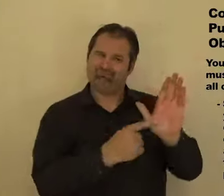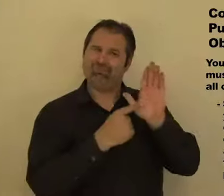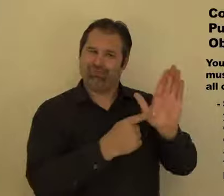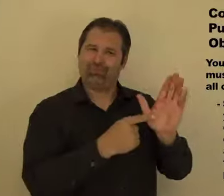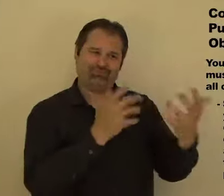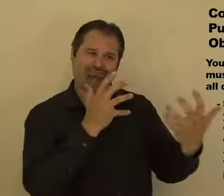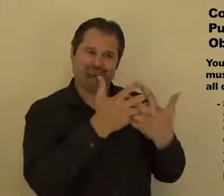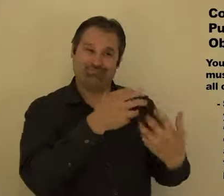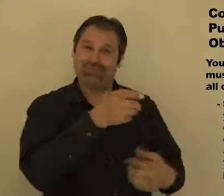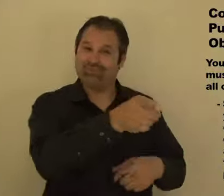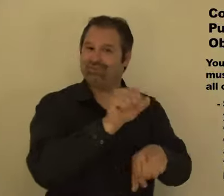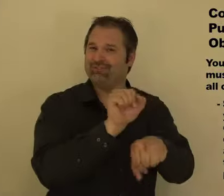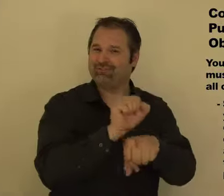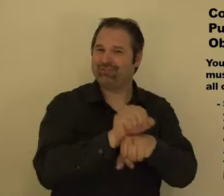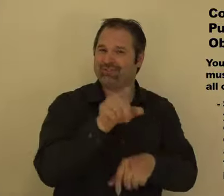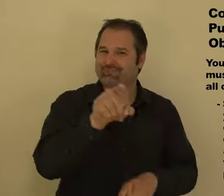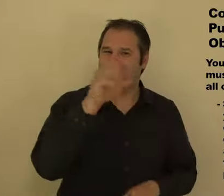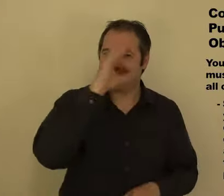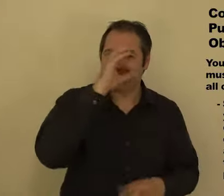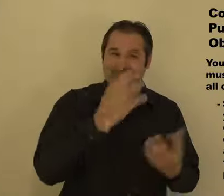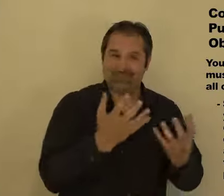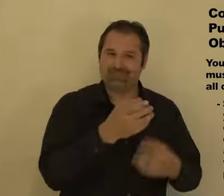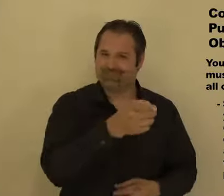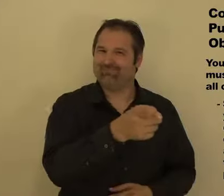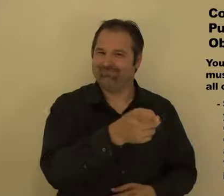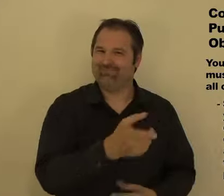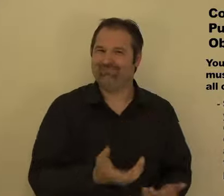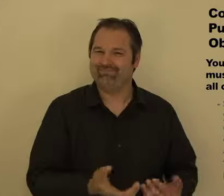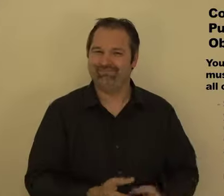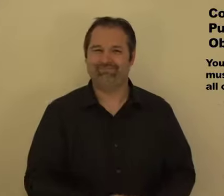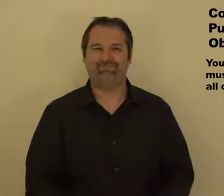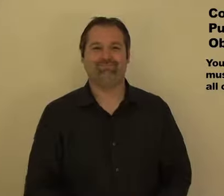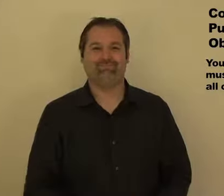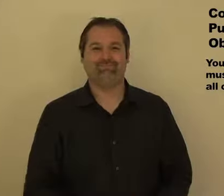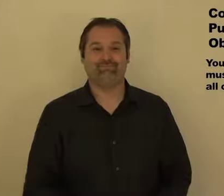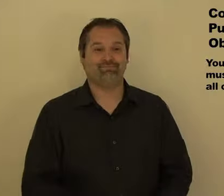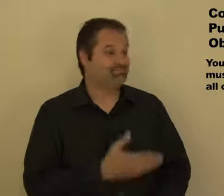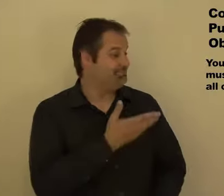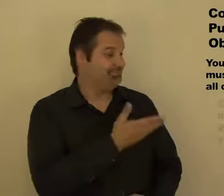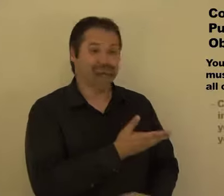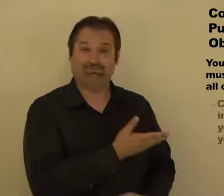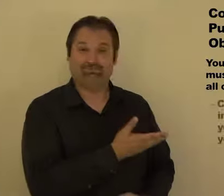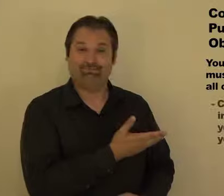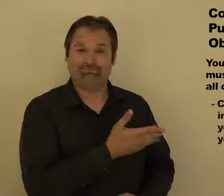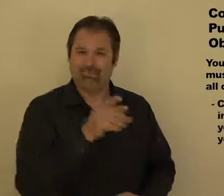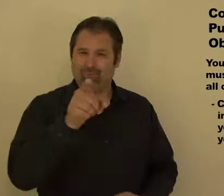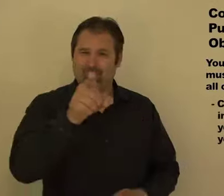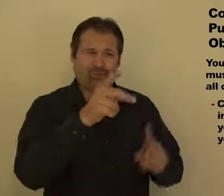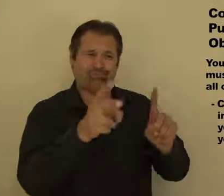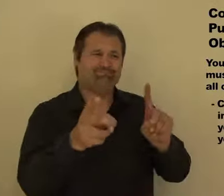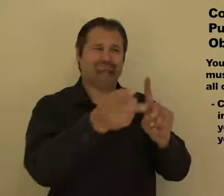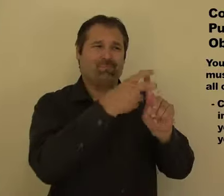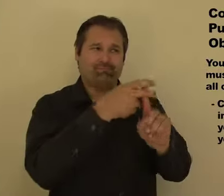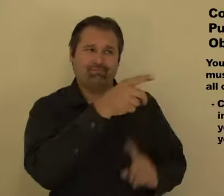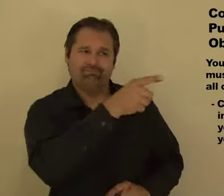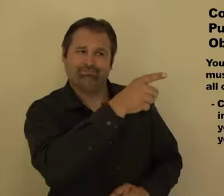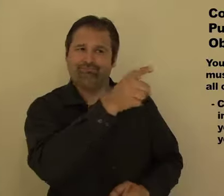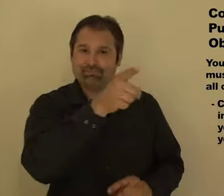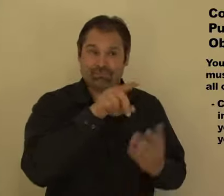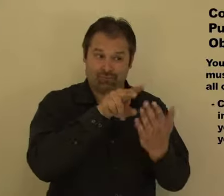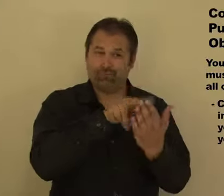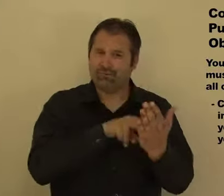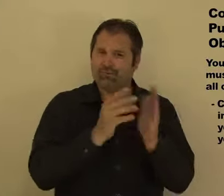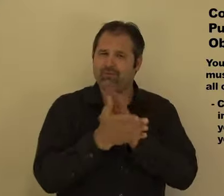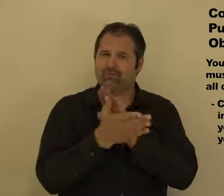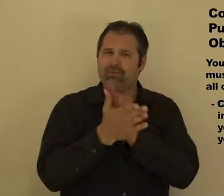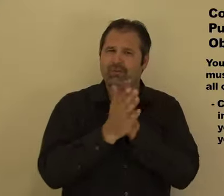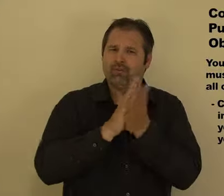The reader should see you as a possible candidate for the job, and this should lead them to